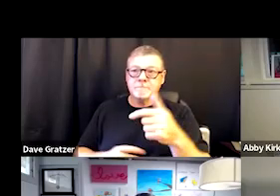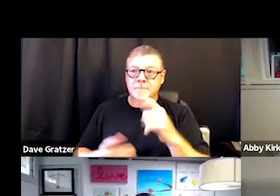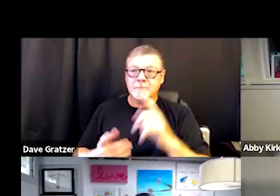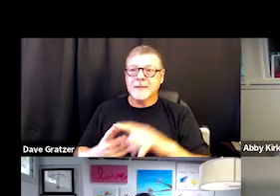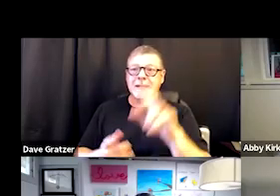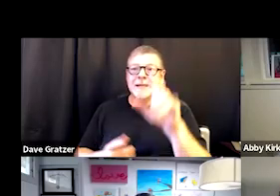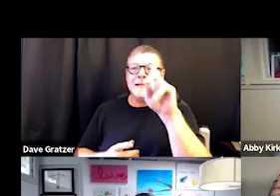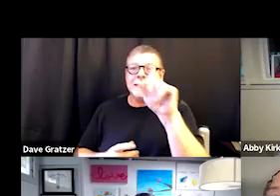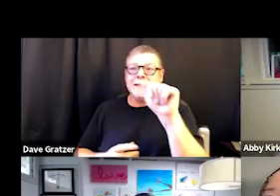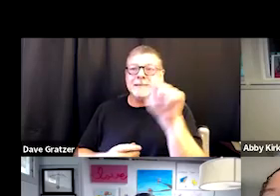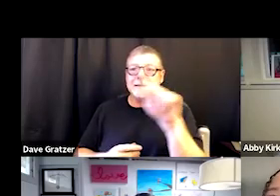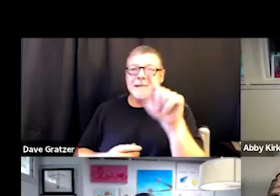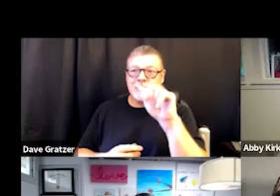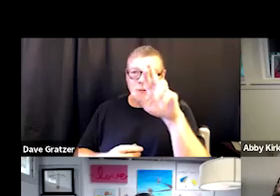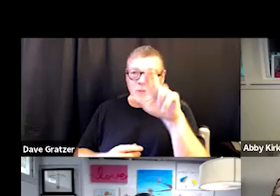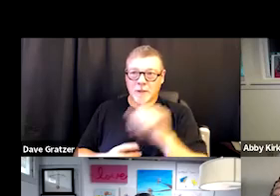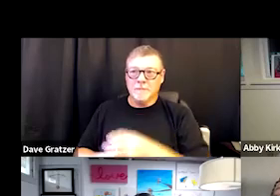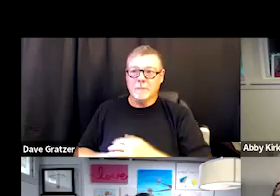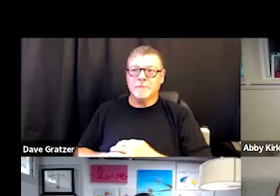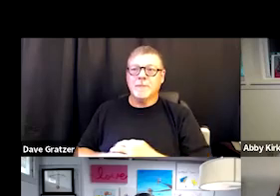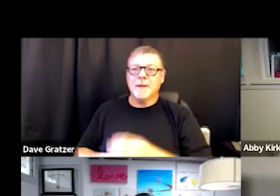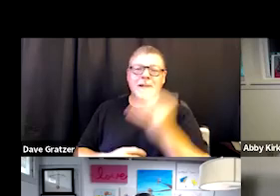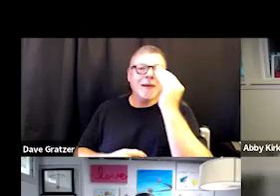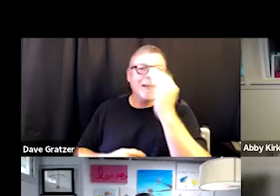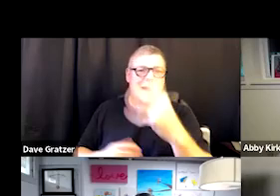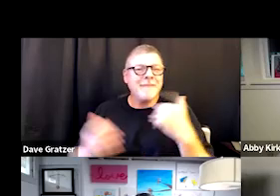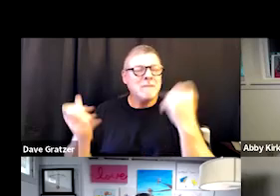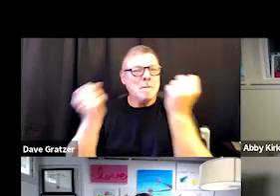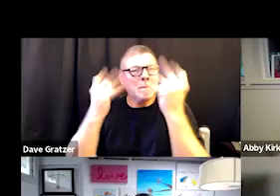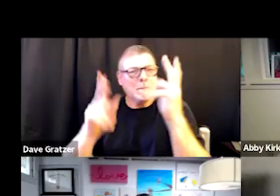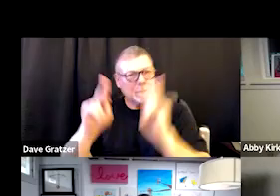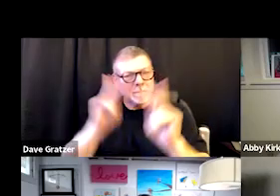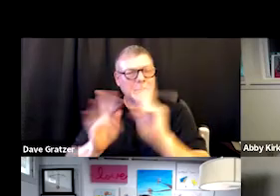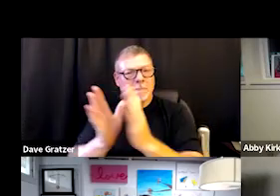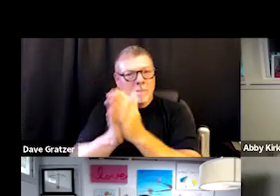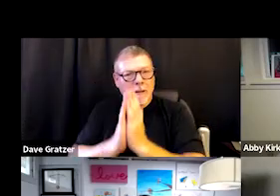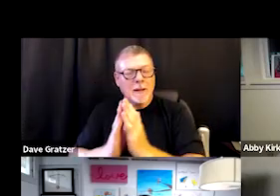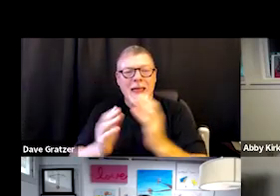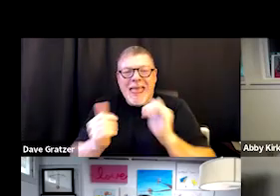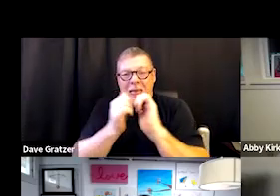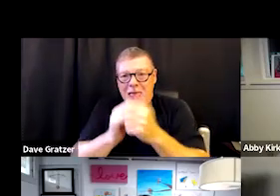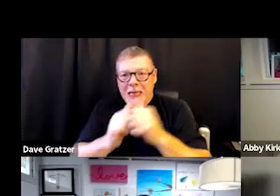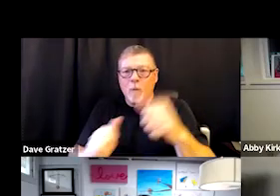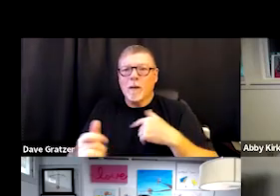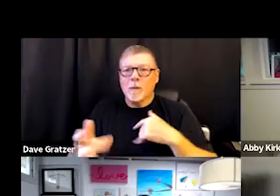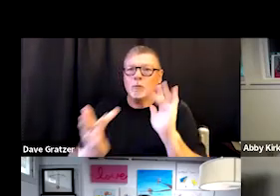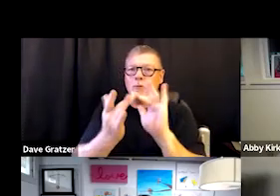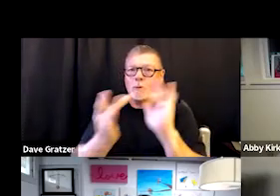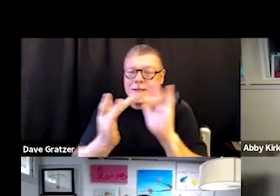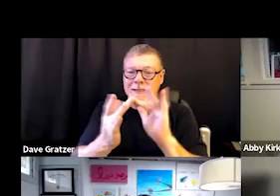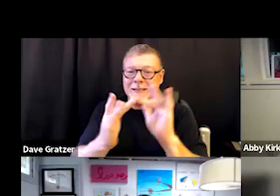So Dazara, there were a number of folks asked about how can we reach out to our state teams,